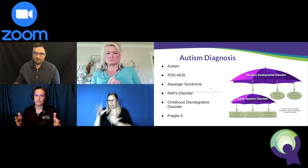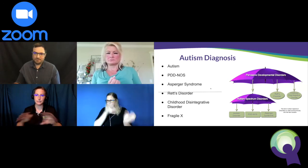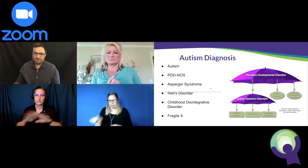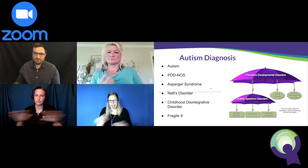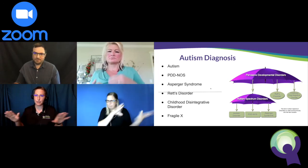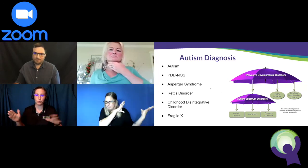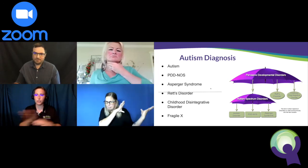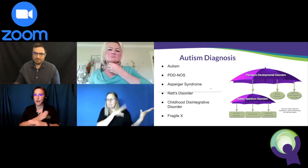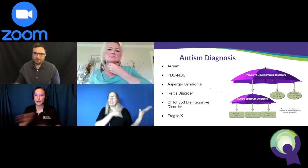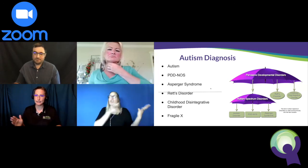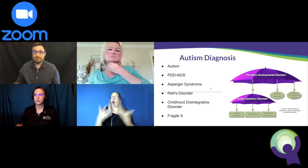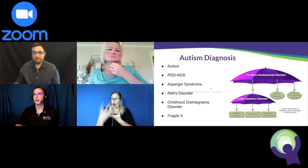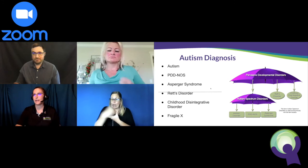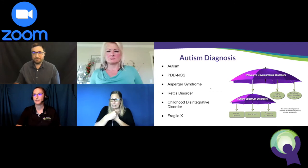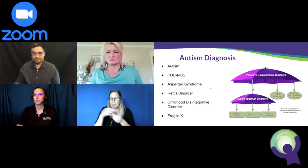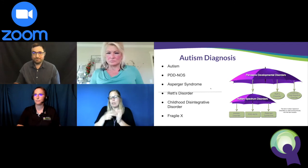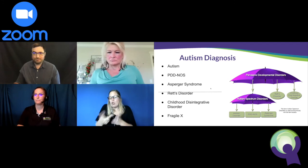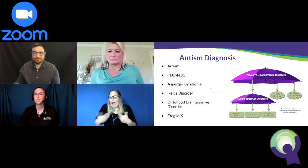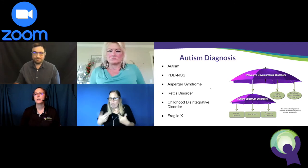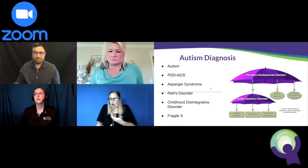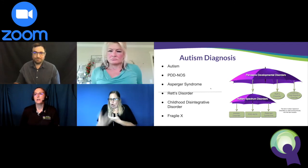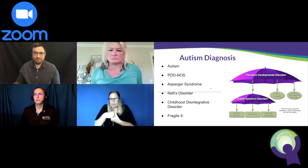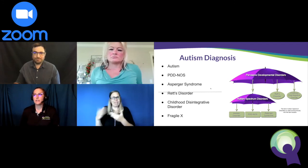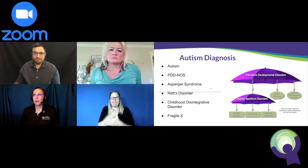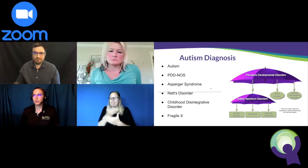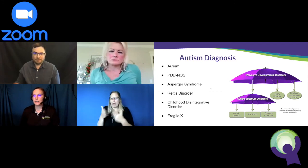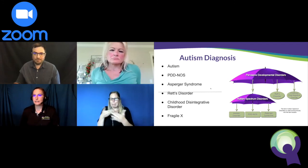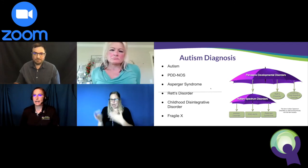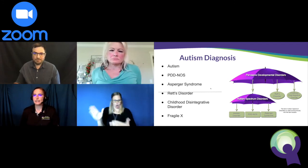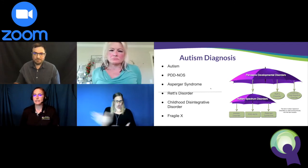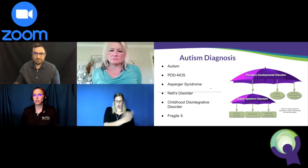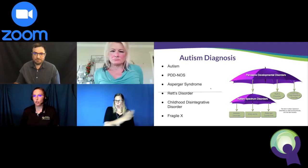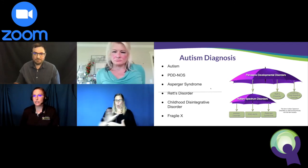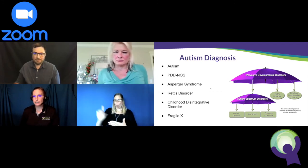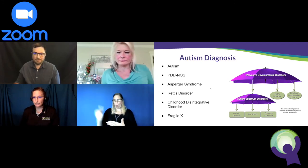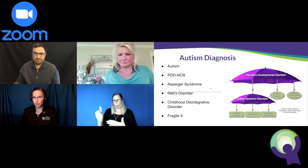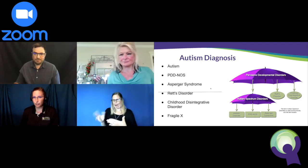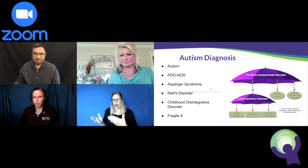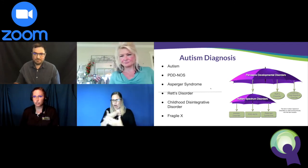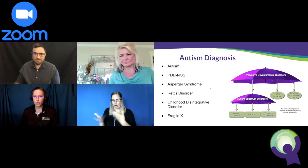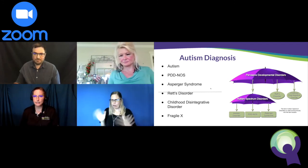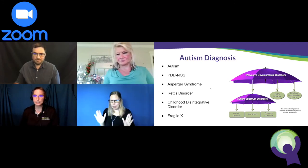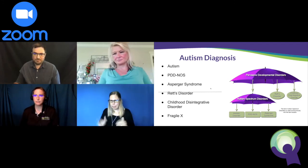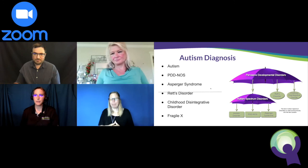It doesn't matter where you're at on that spectrum. There's other things that look similar to autism.